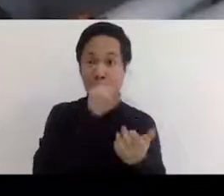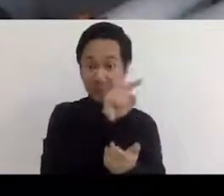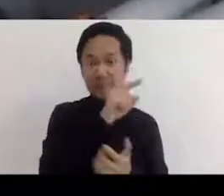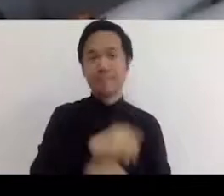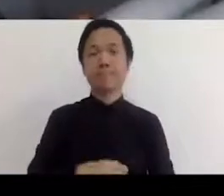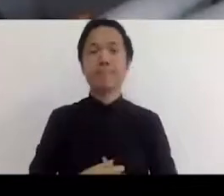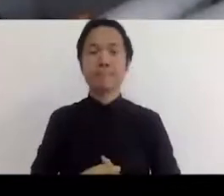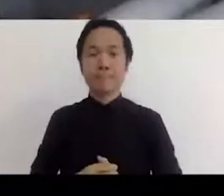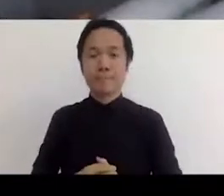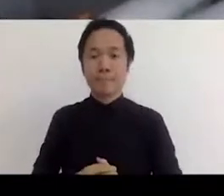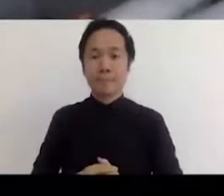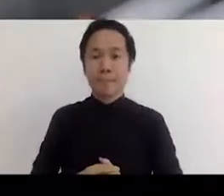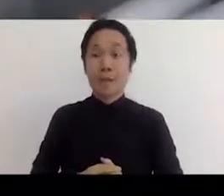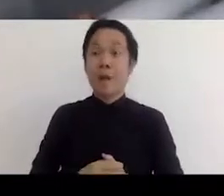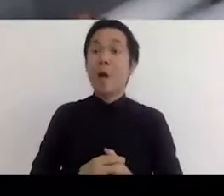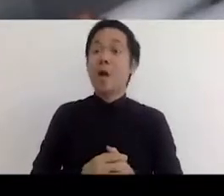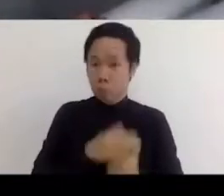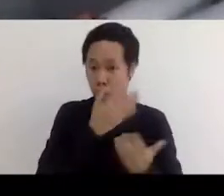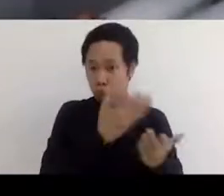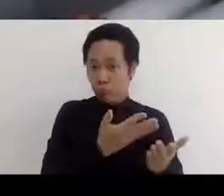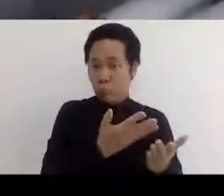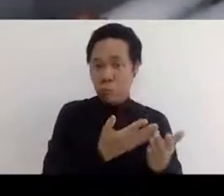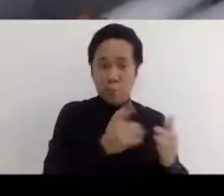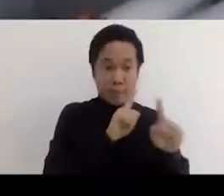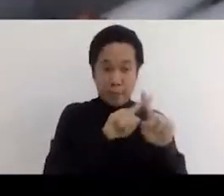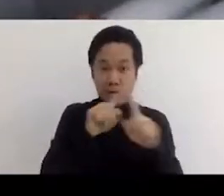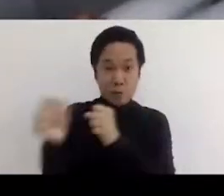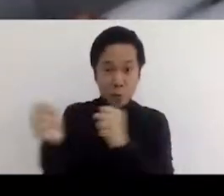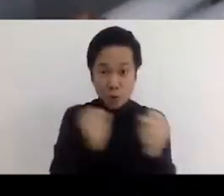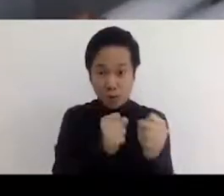Thank you very much, I should mention that I am actually in New Zealand at the moment.